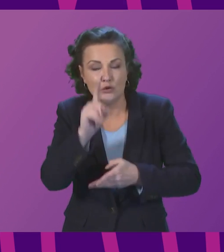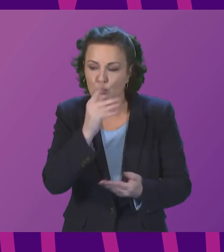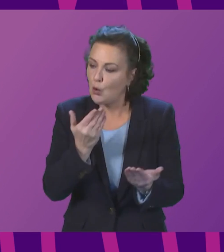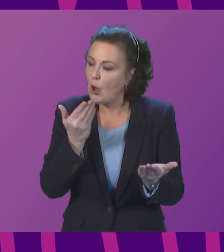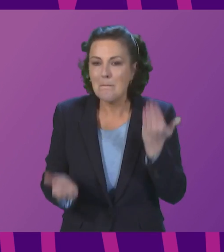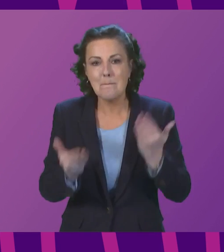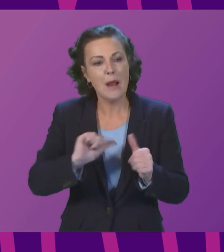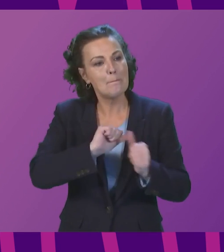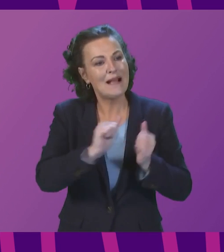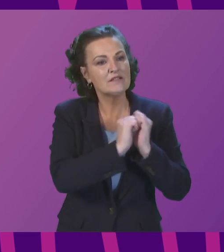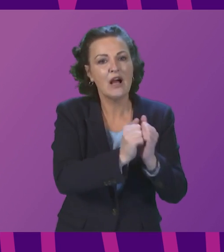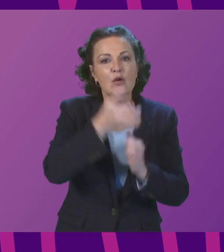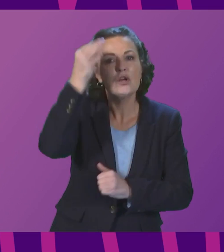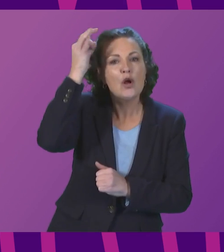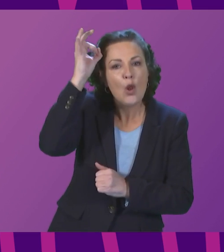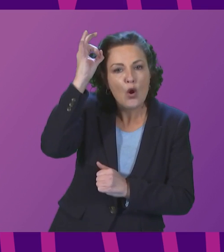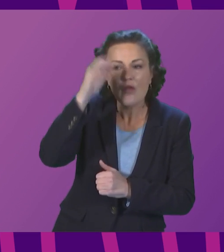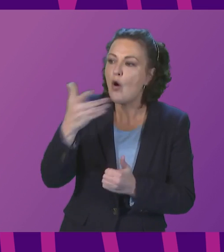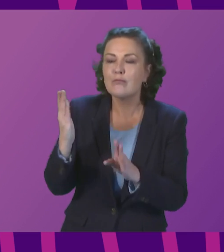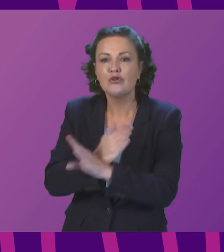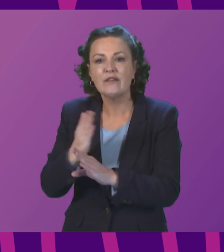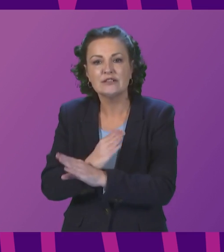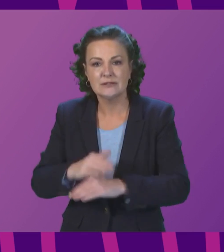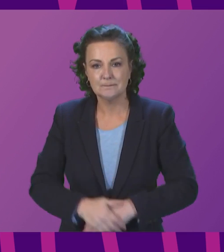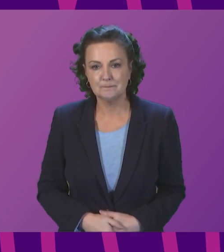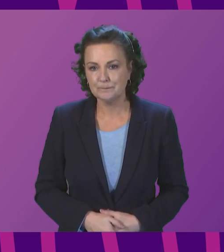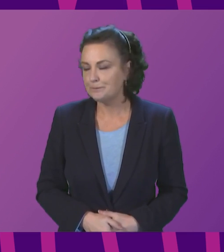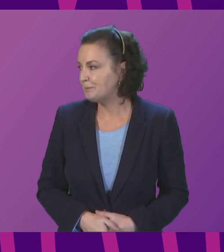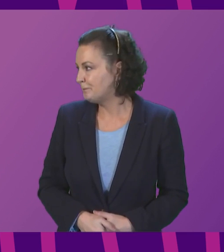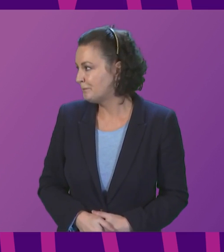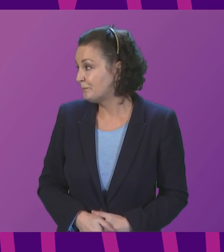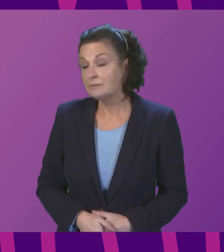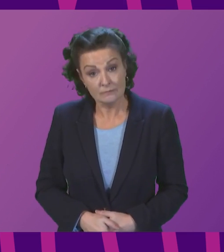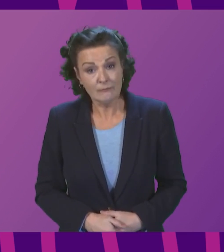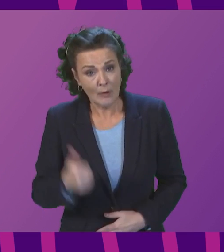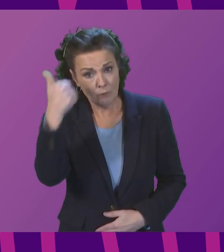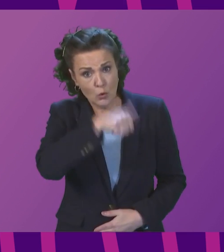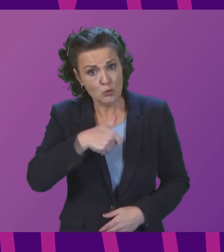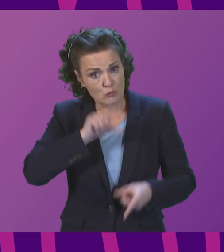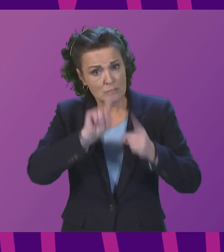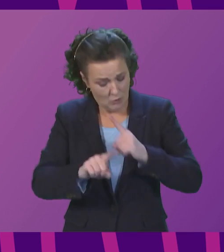Of course we will respond to and indeed listen carefully to the views that are expressed